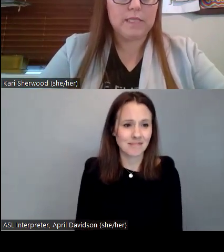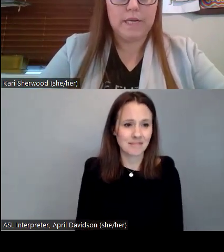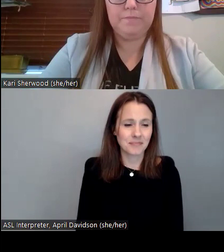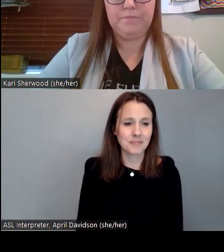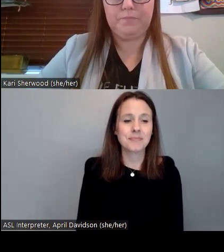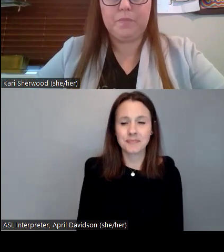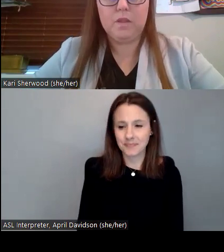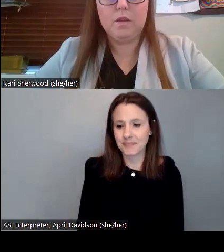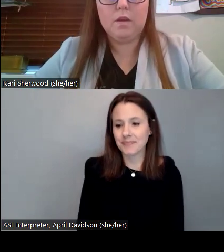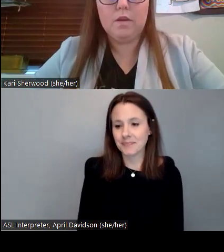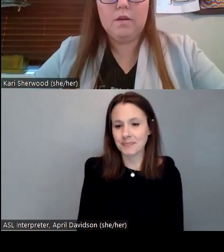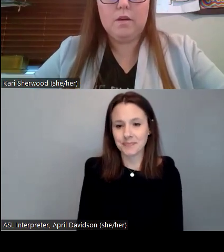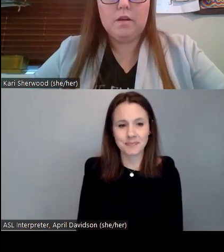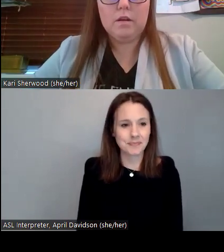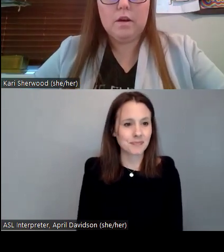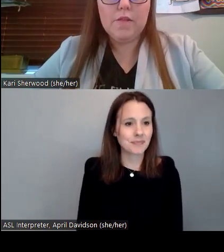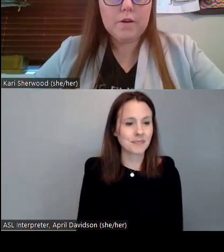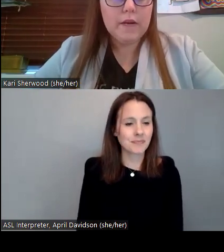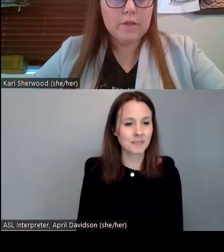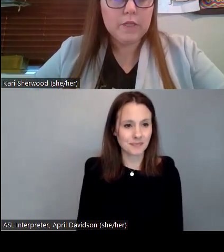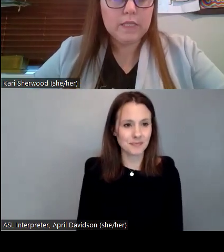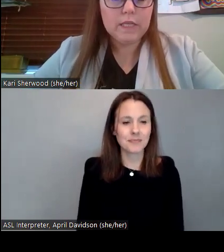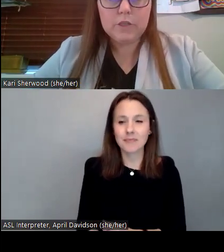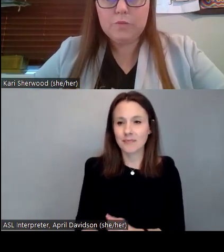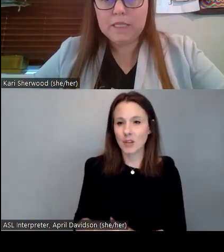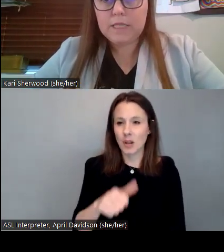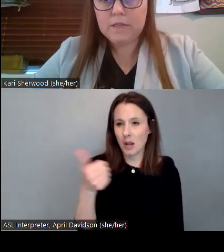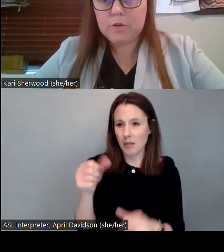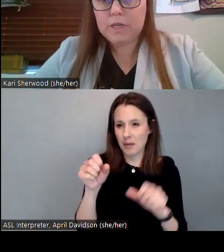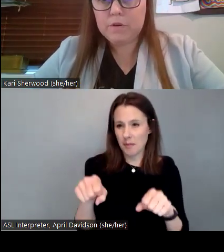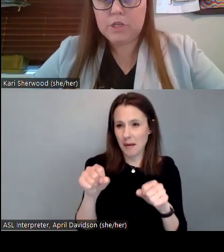Next slide. Other characteristics you might see in neurodivergent